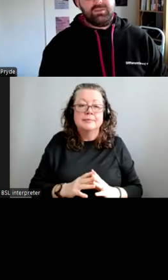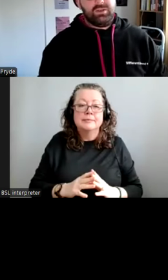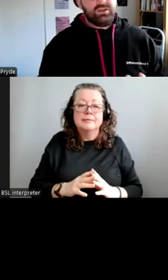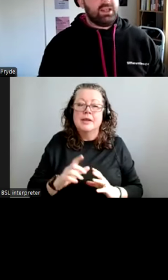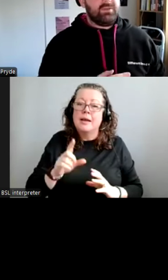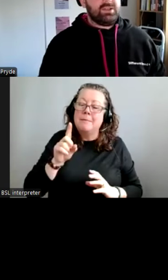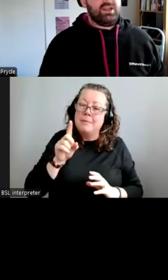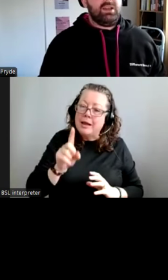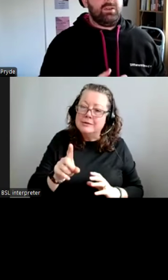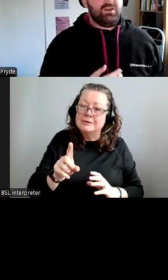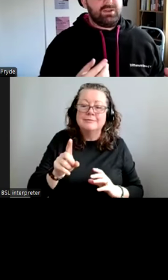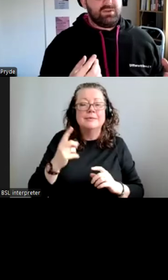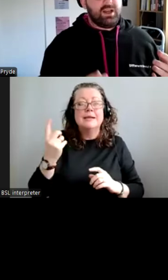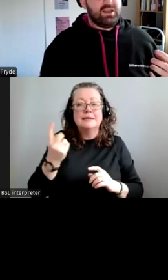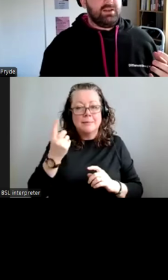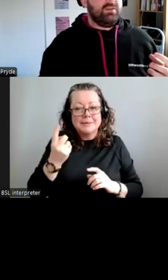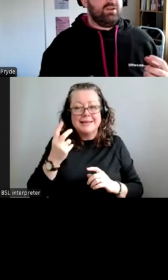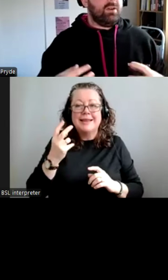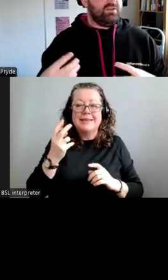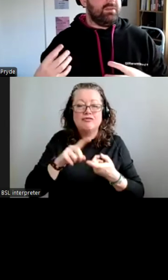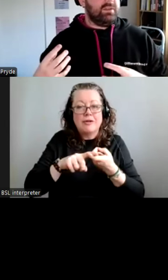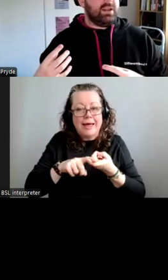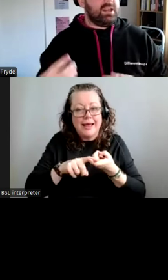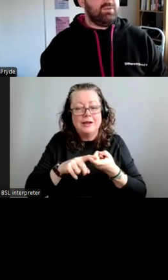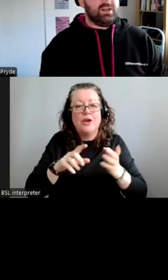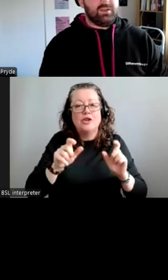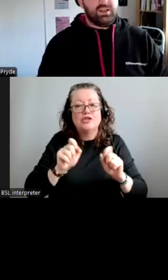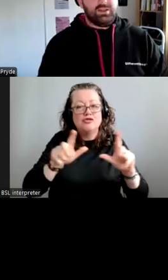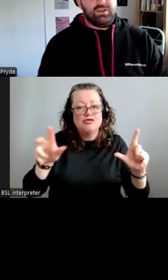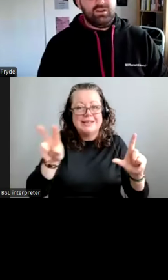To someone who doesn't have sight or is relying on keyboard navigation,